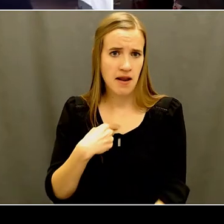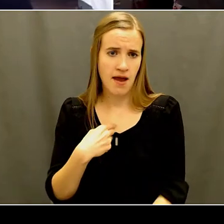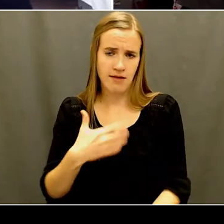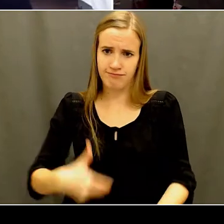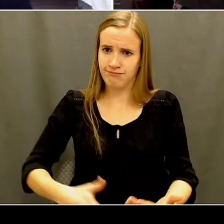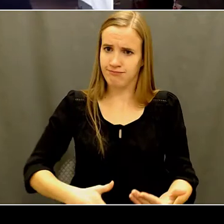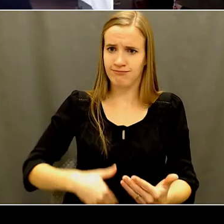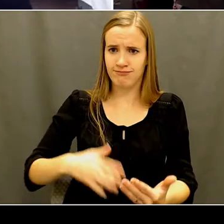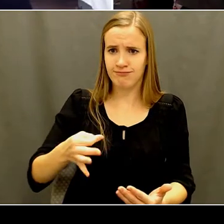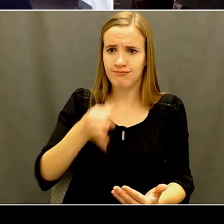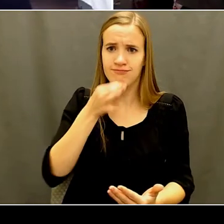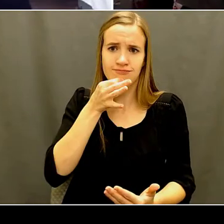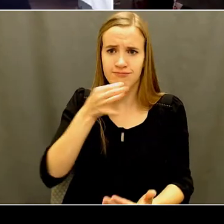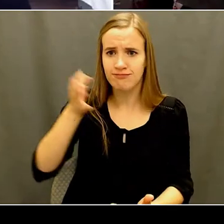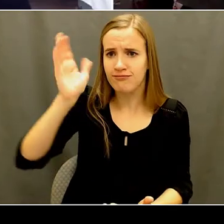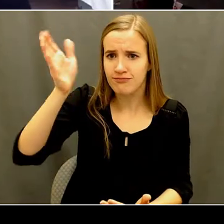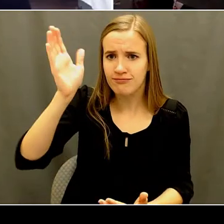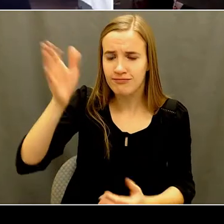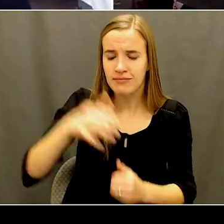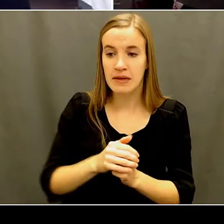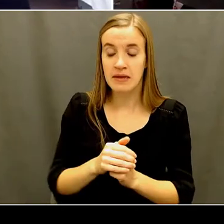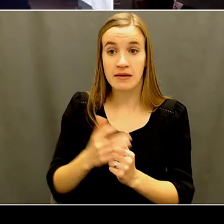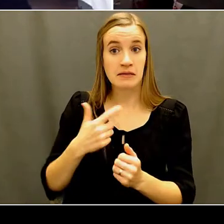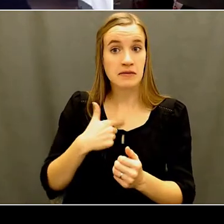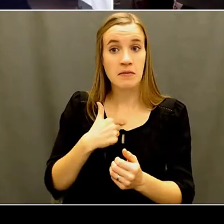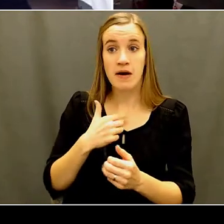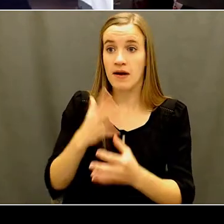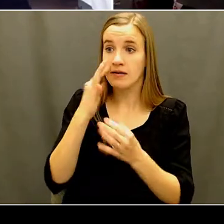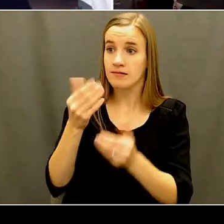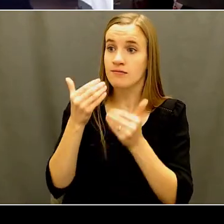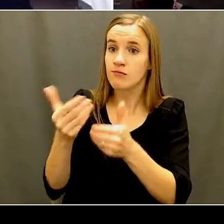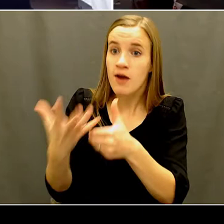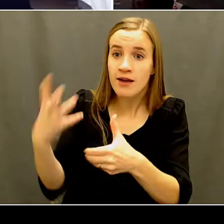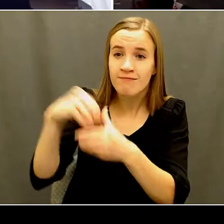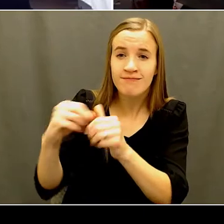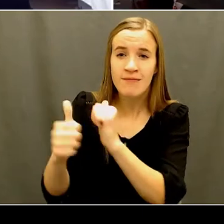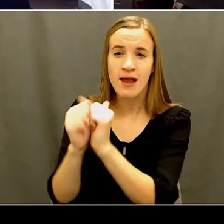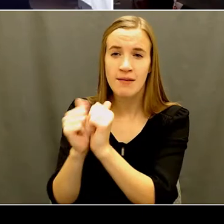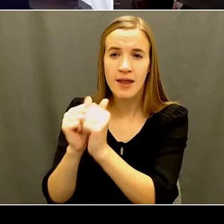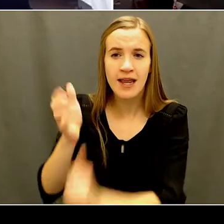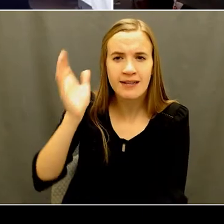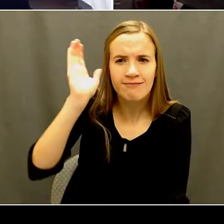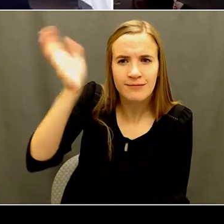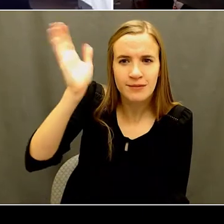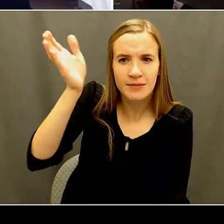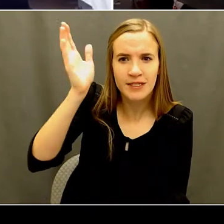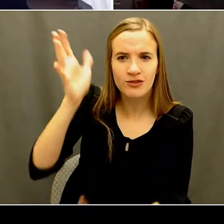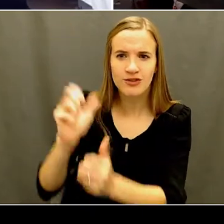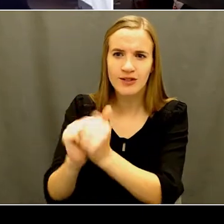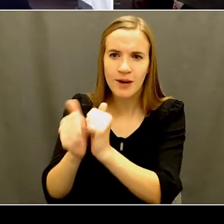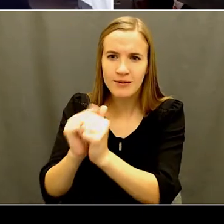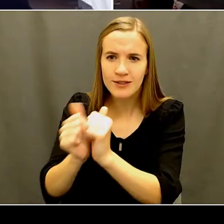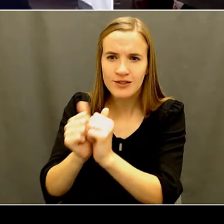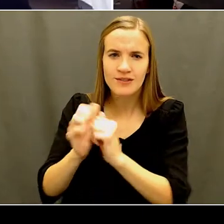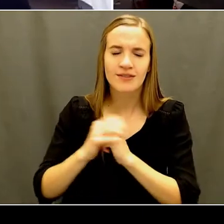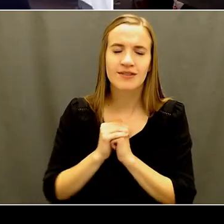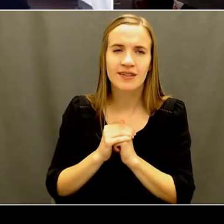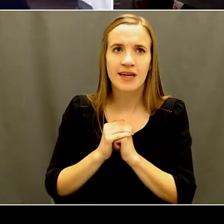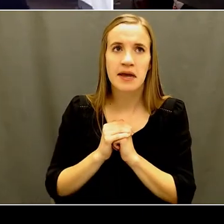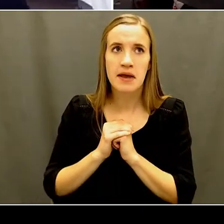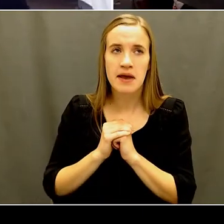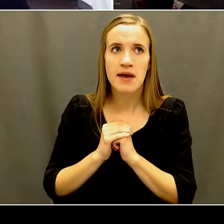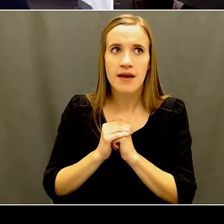competitions. And at that time, I made a choice not to do speeches about